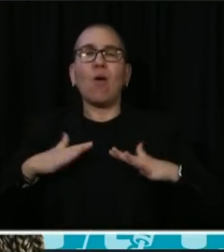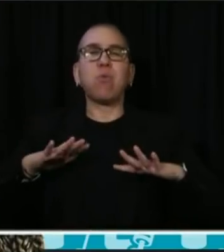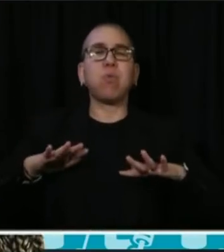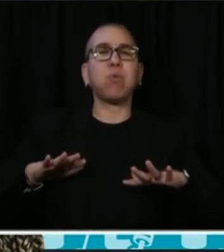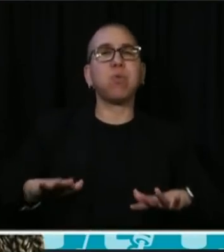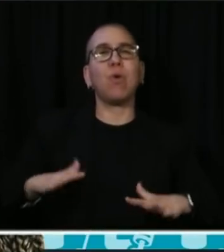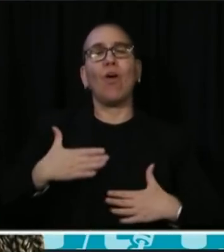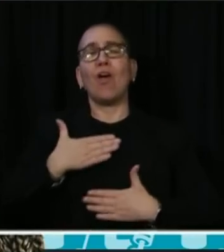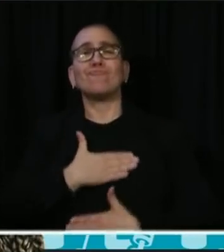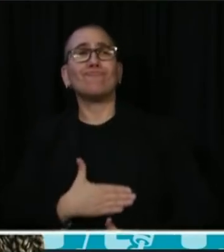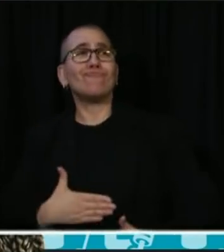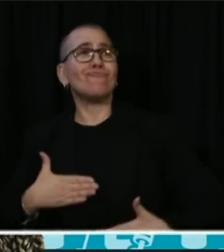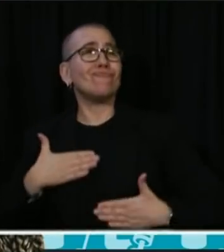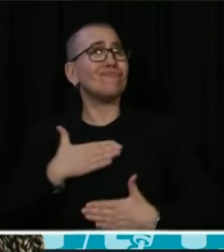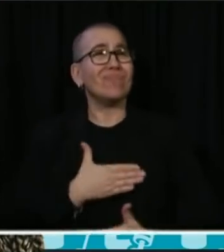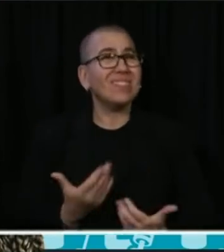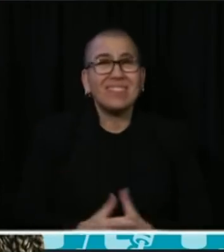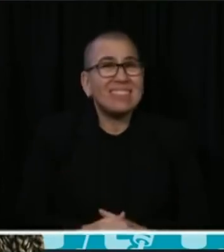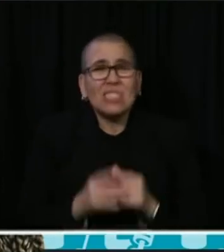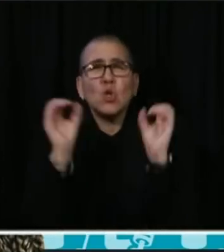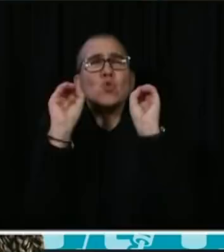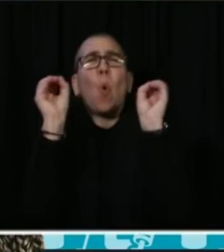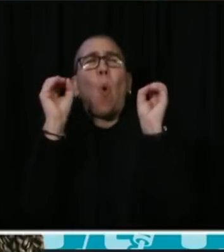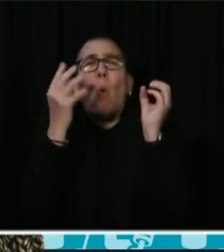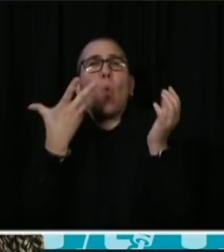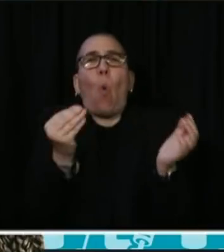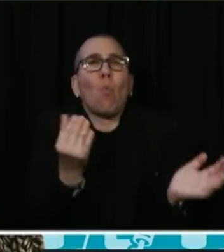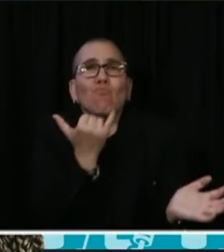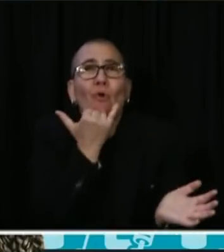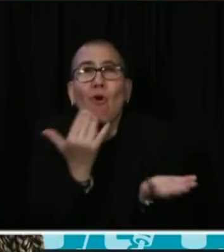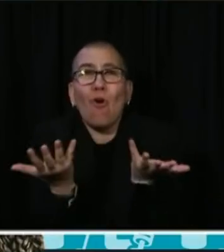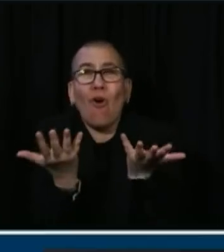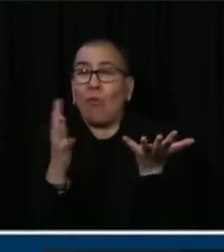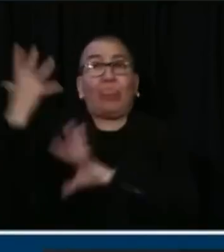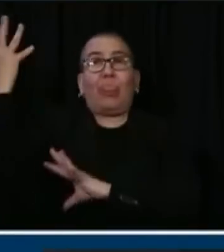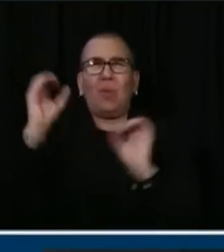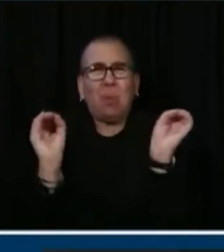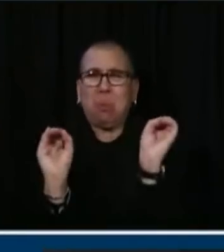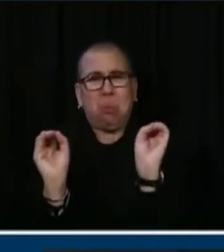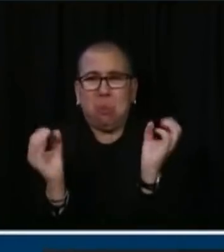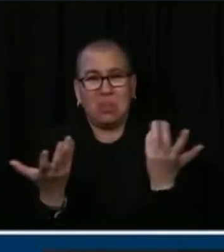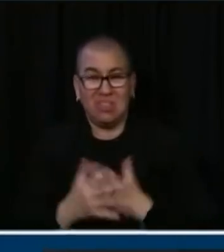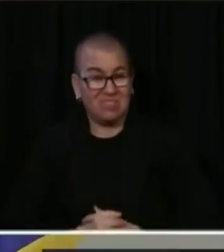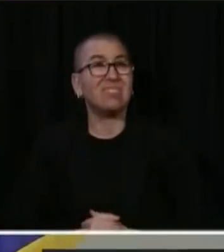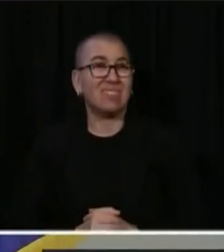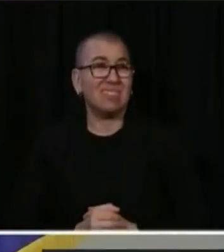THE VACCINE TO MAKE SURE YOU ARE